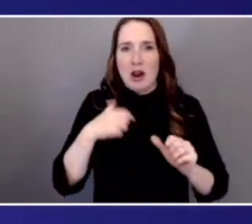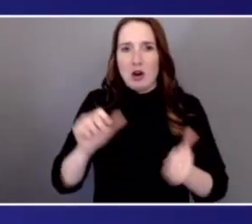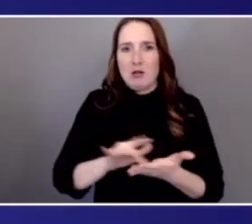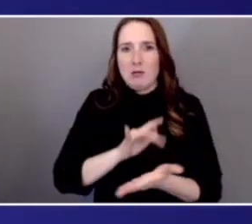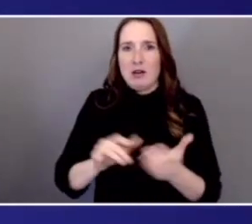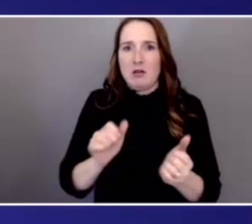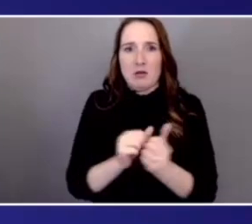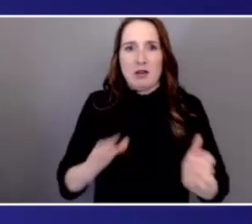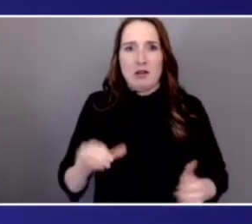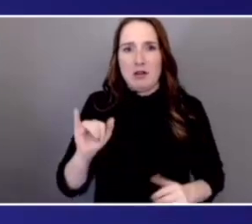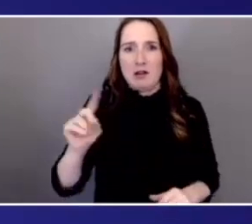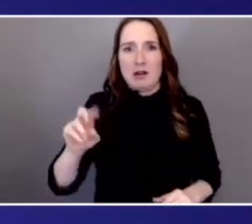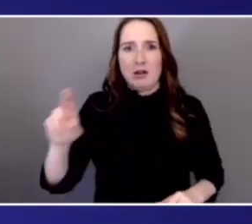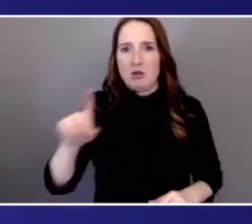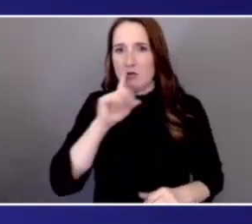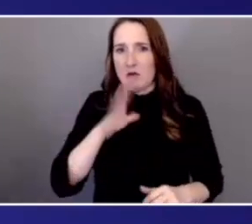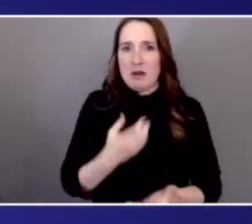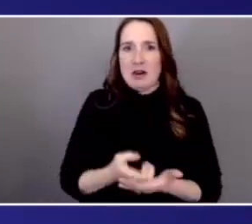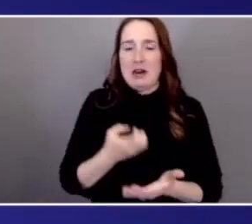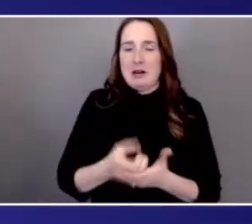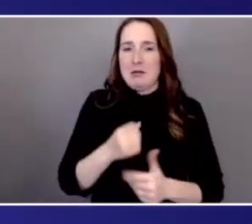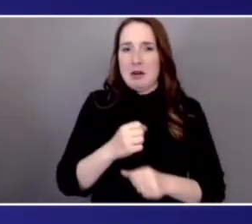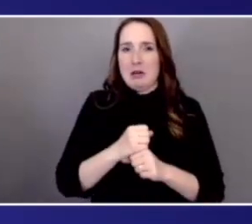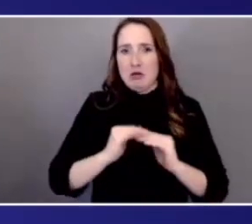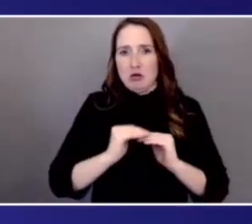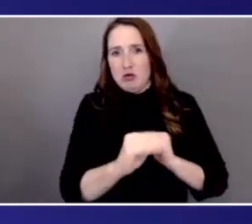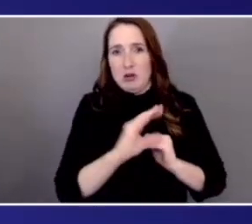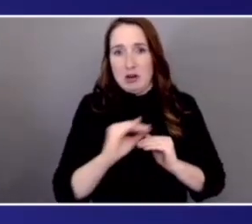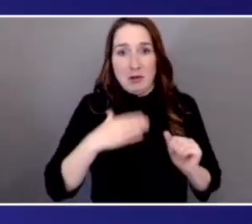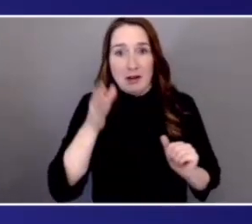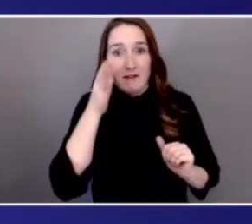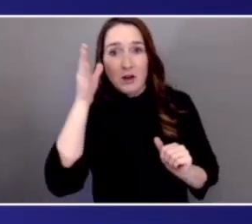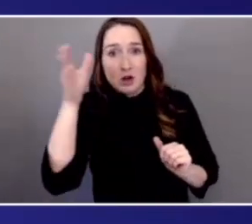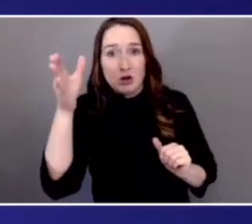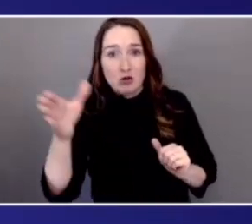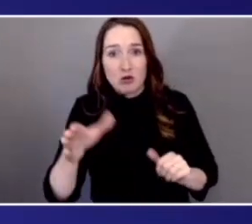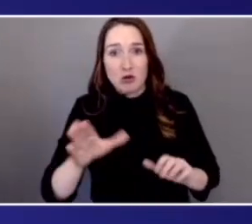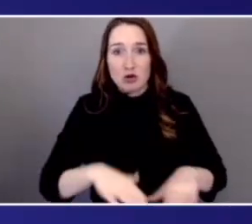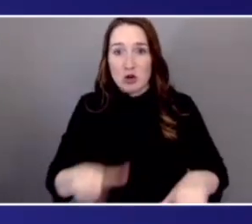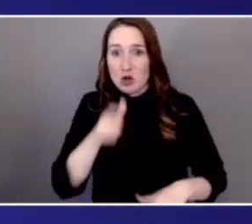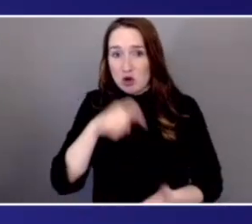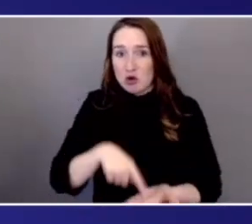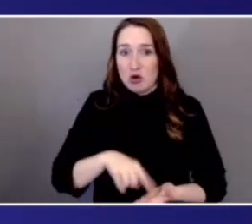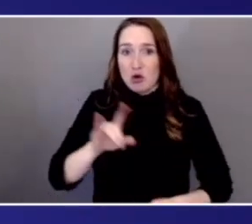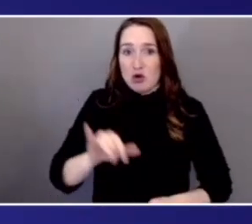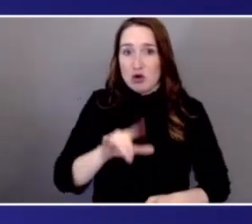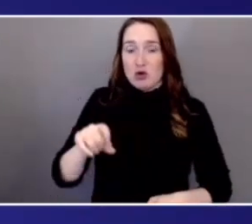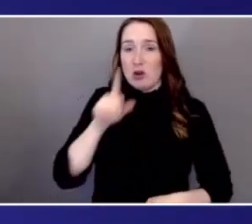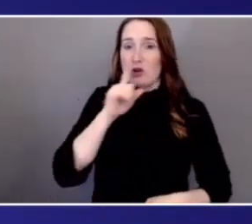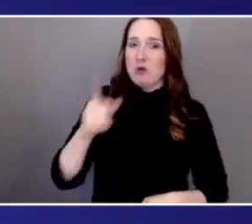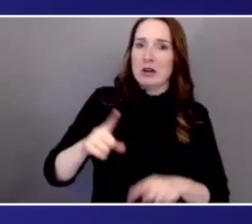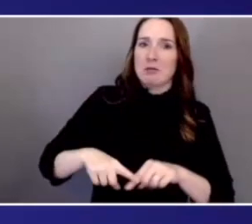My economic security and that of my future child was due in July. Depends critically on the continued existence of IDR and PSLF.